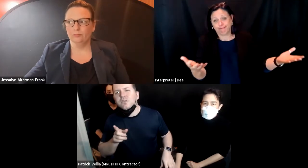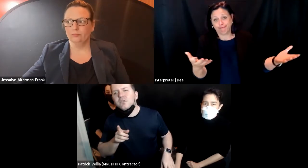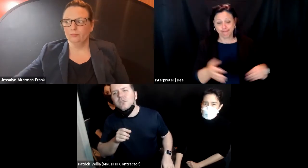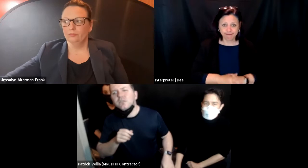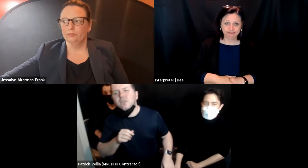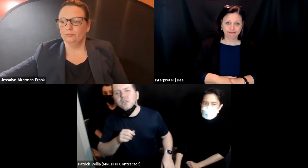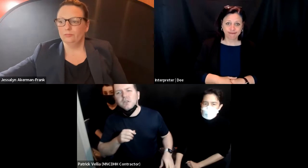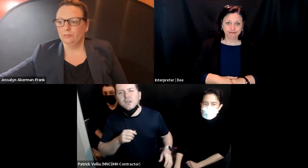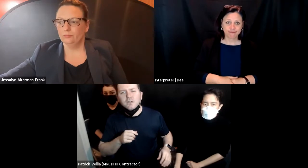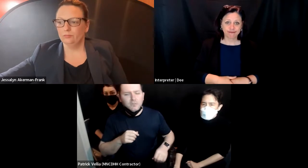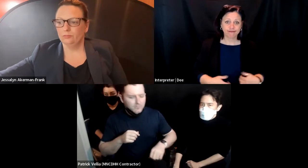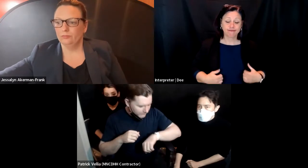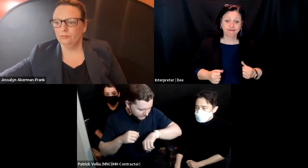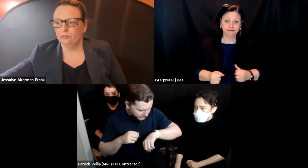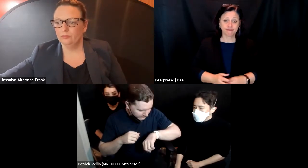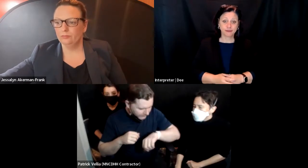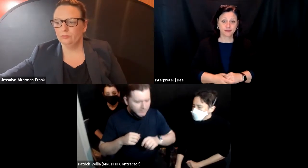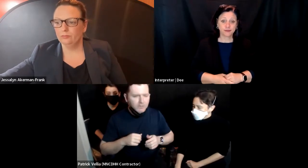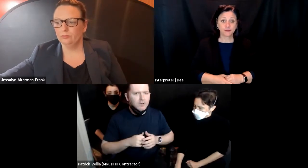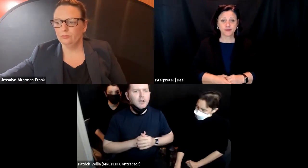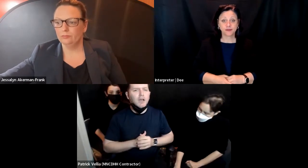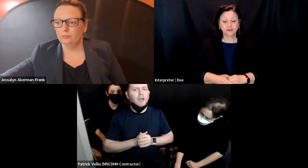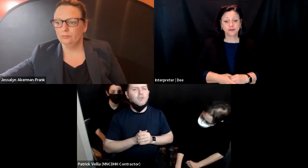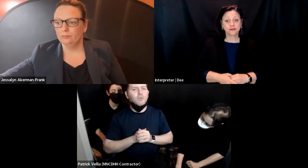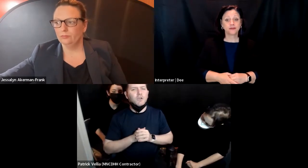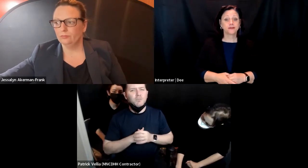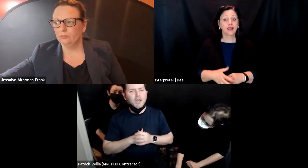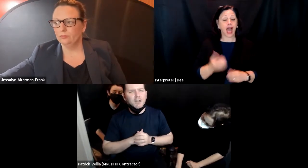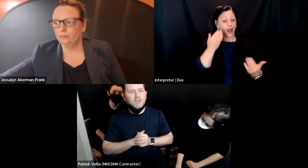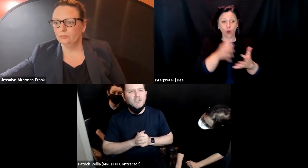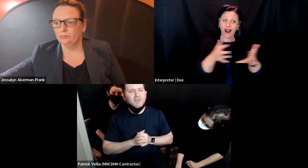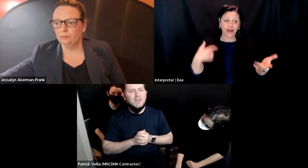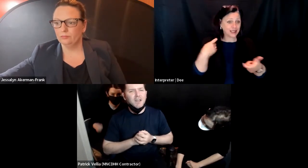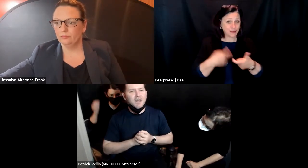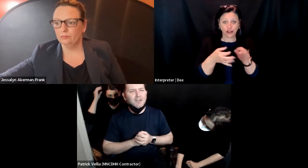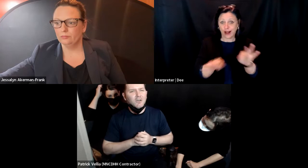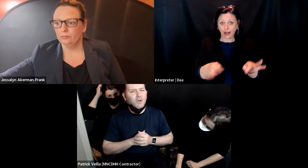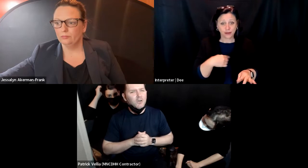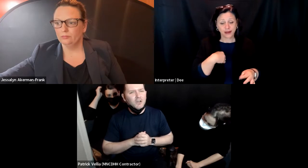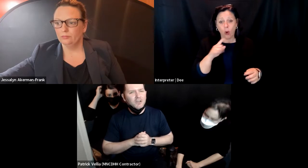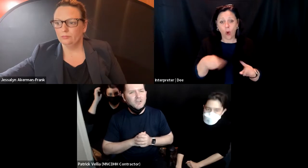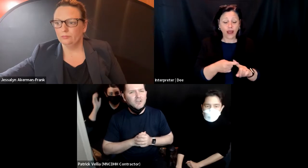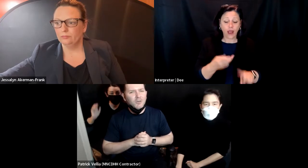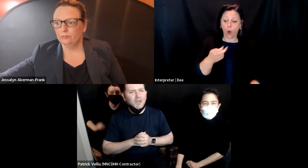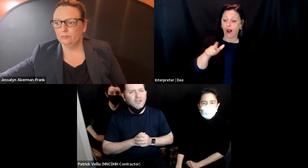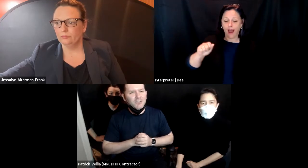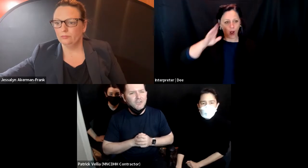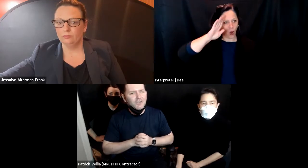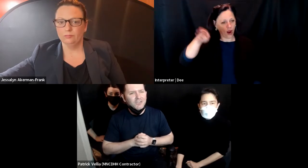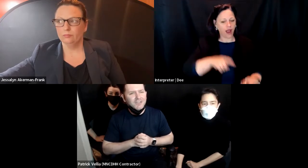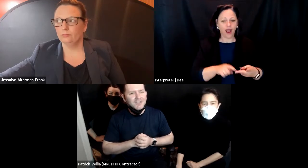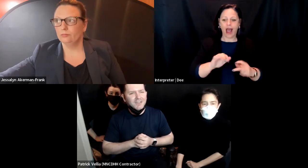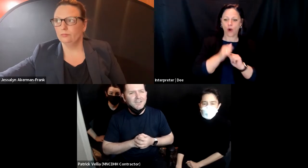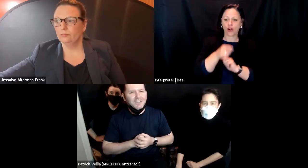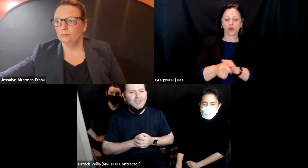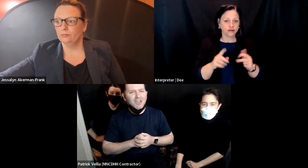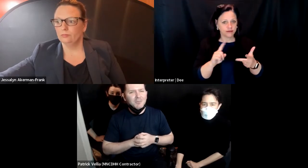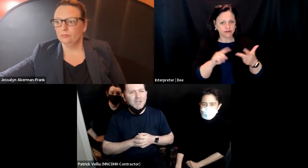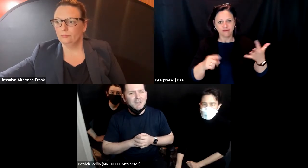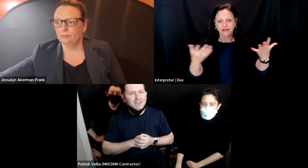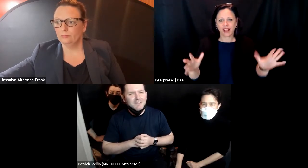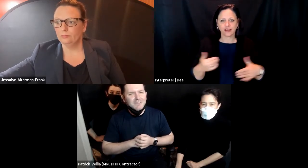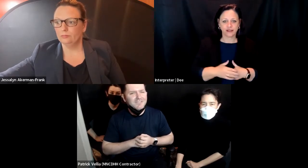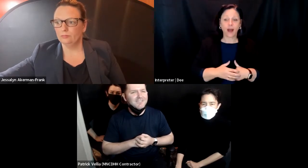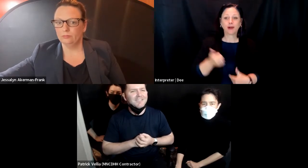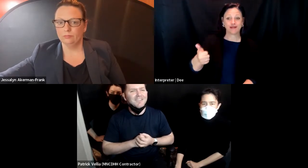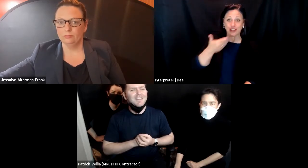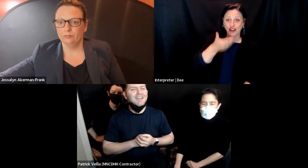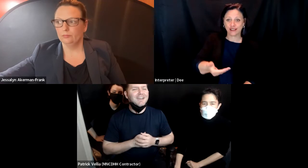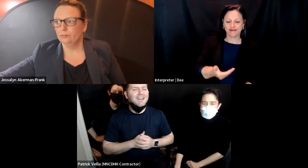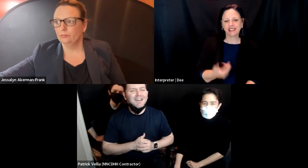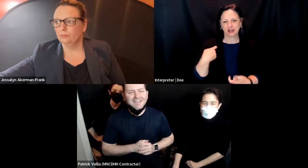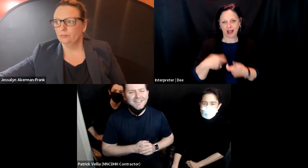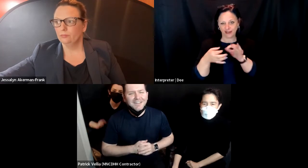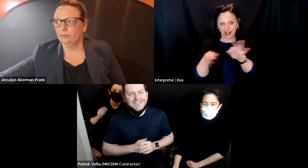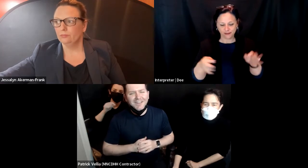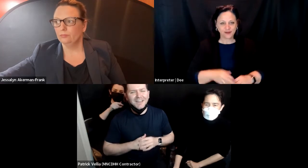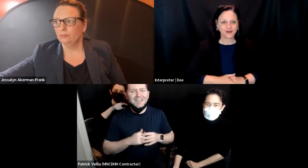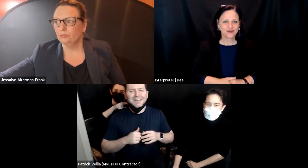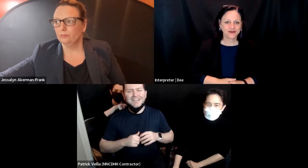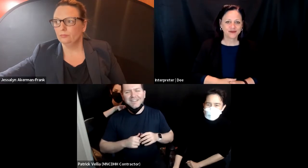It's a communication barrier right there since I don't know much Spanish.